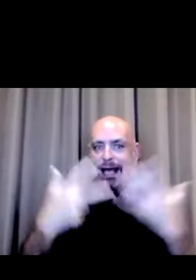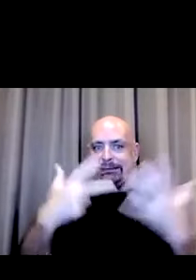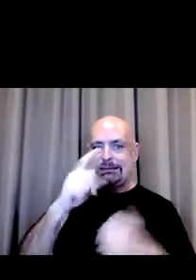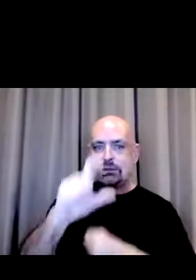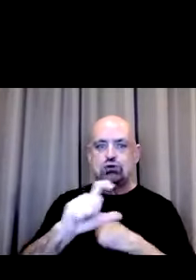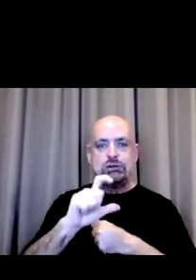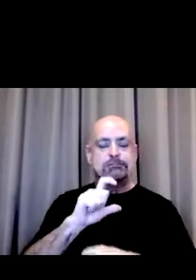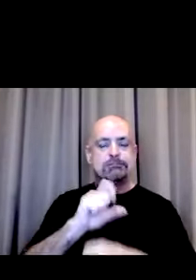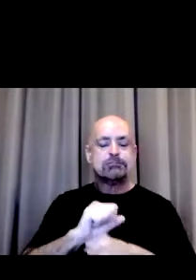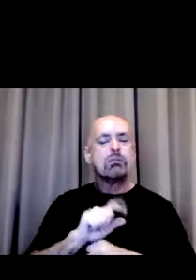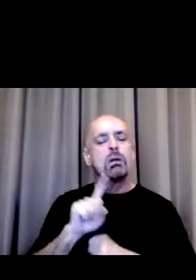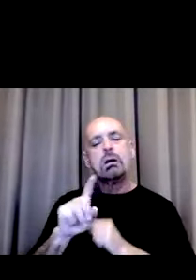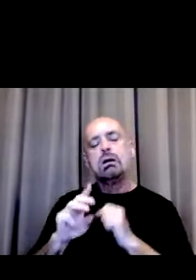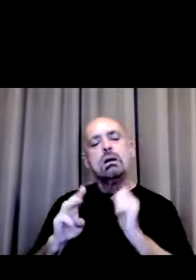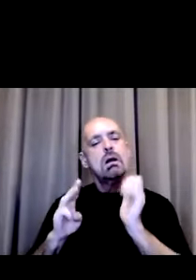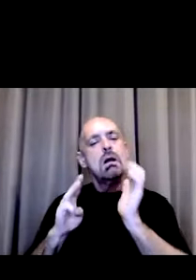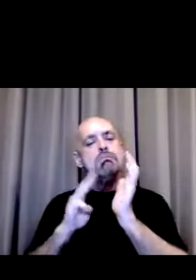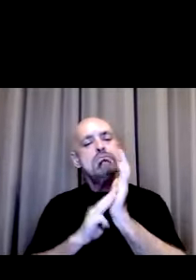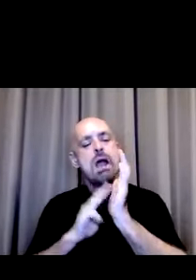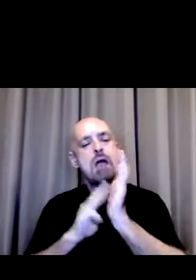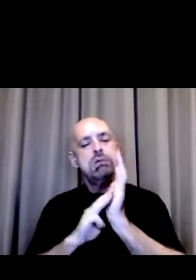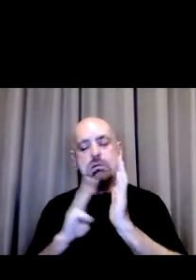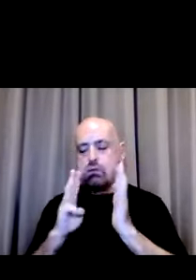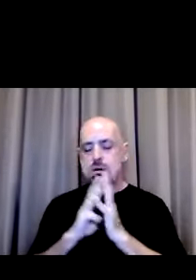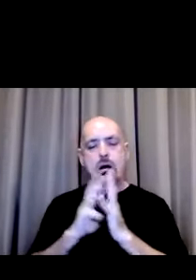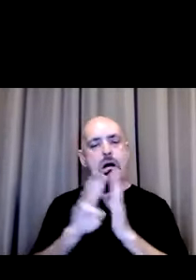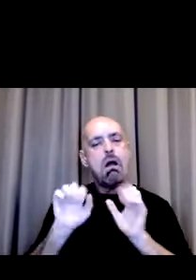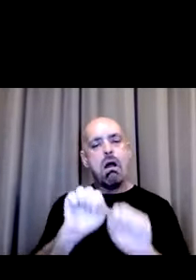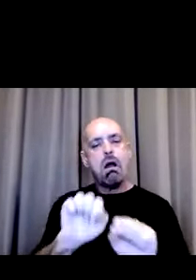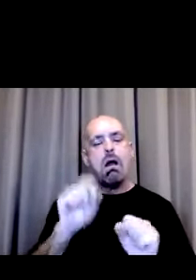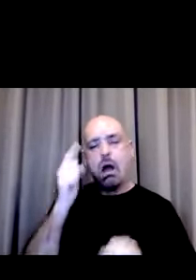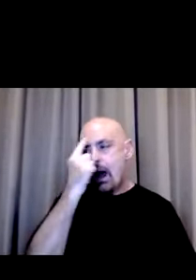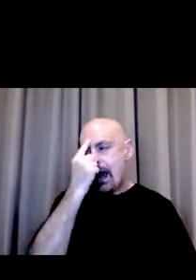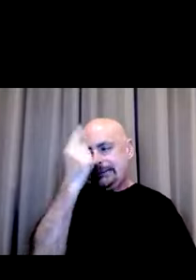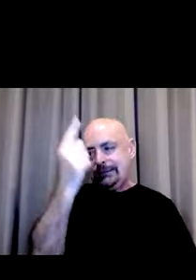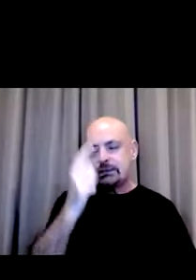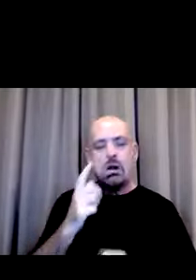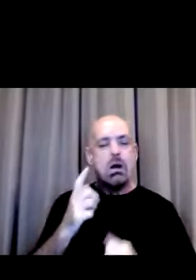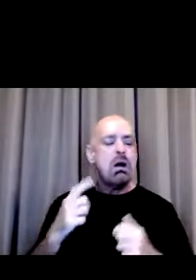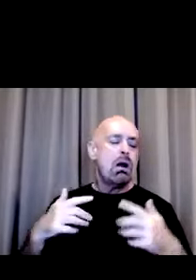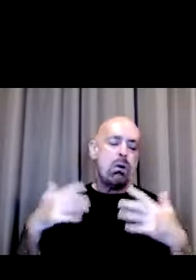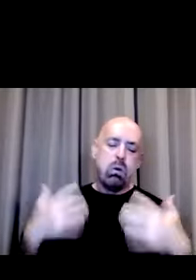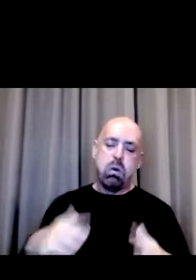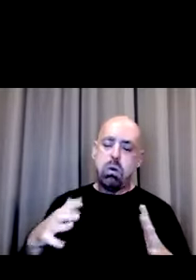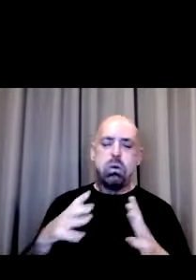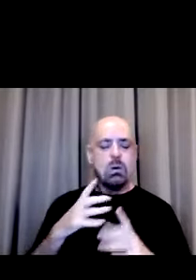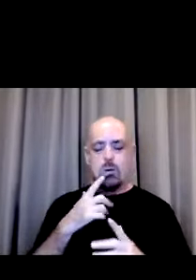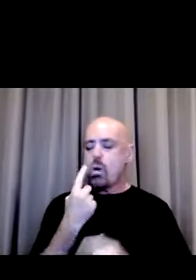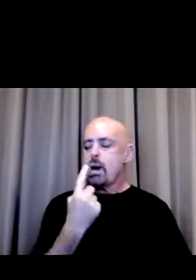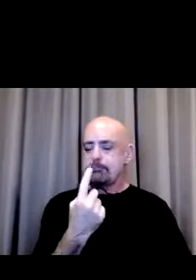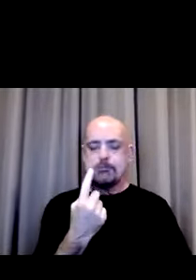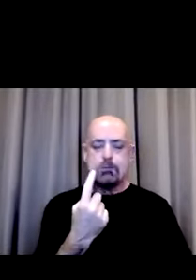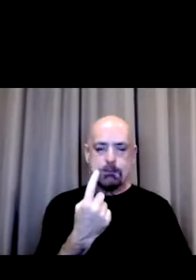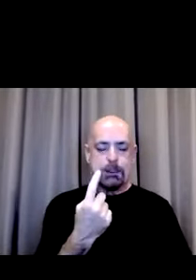Thank you so much. It's a wonderful opportunity for me to join in the sell